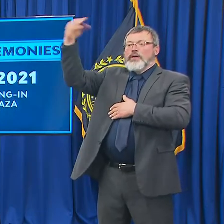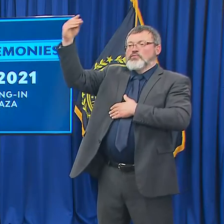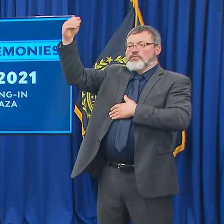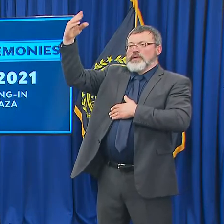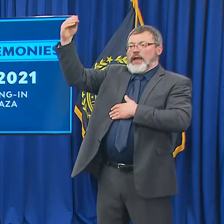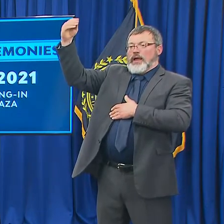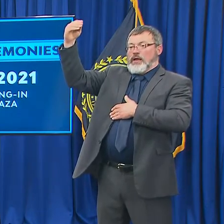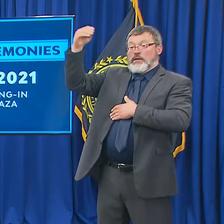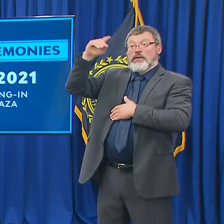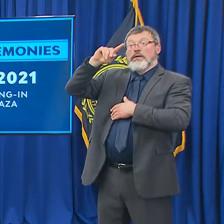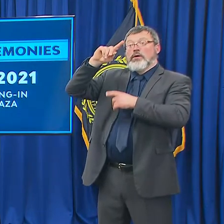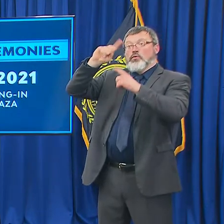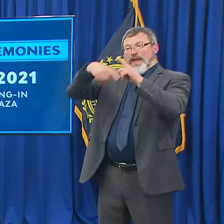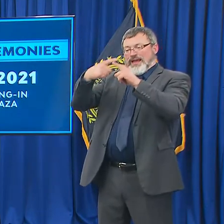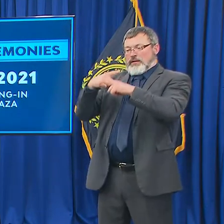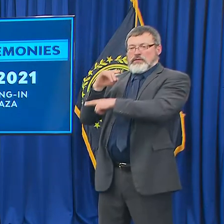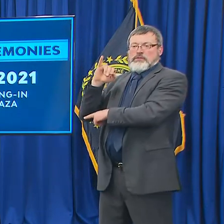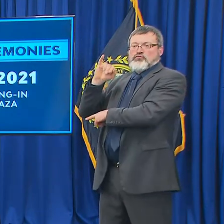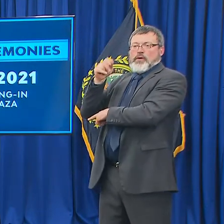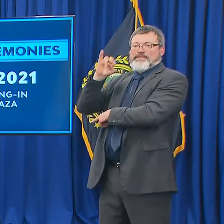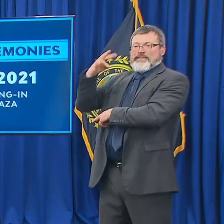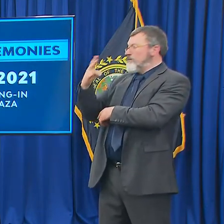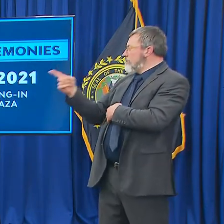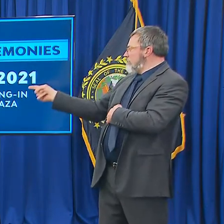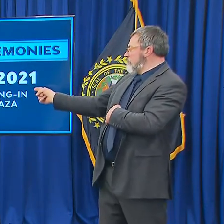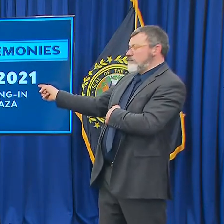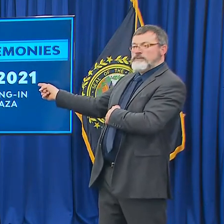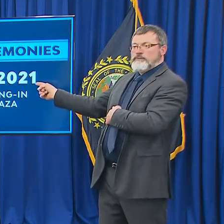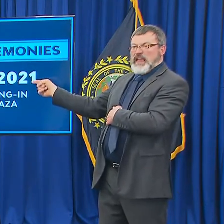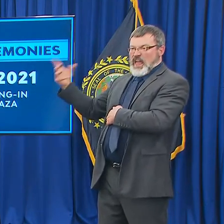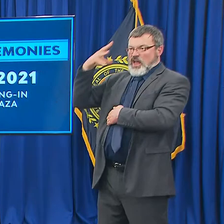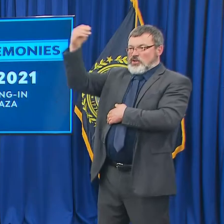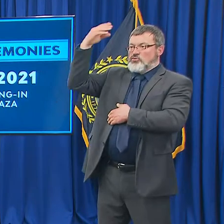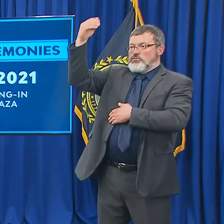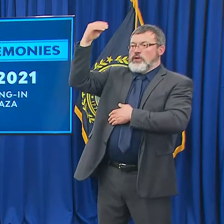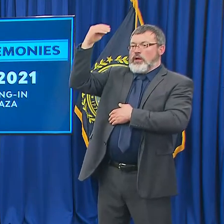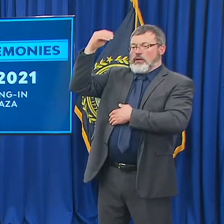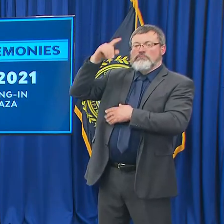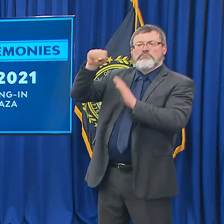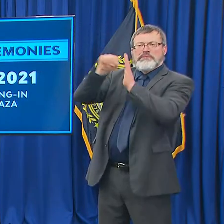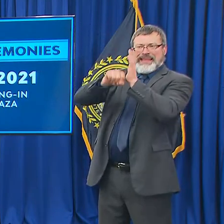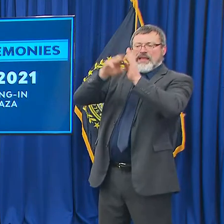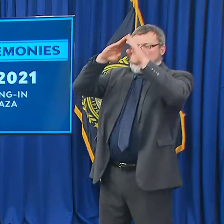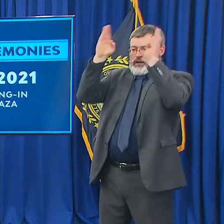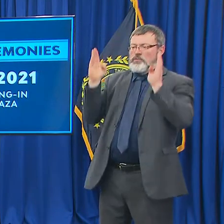I think a pretty innovative and frankly more inclusive idea. So this year my team will be raising money